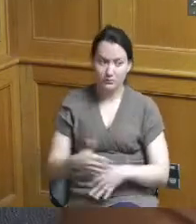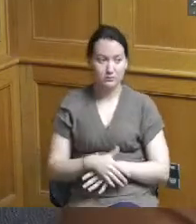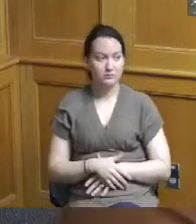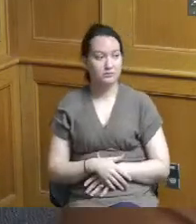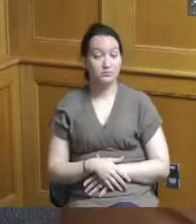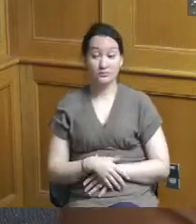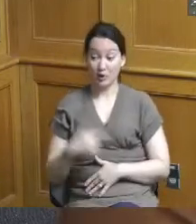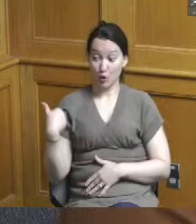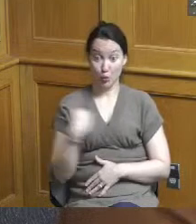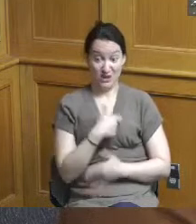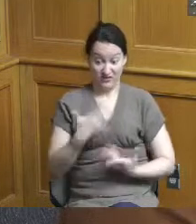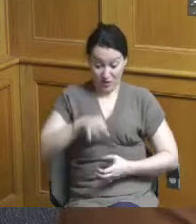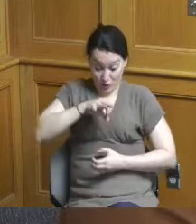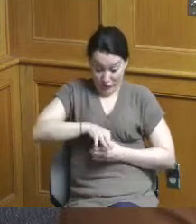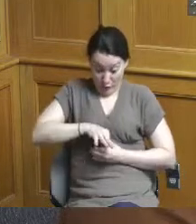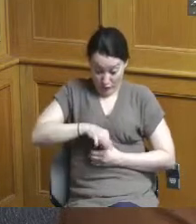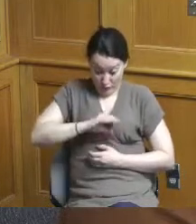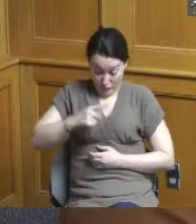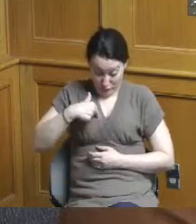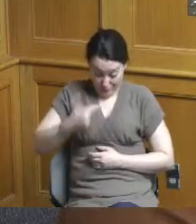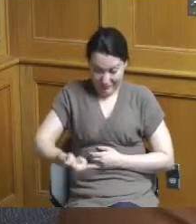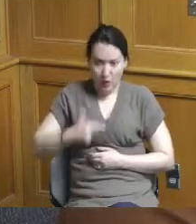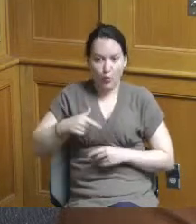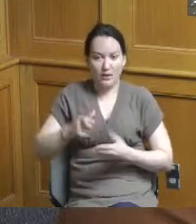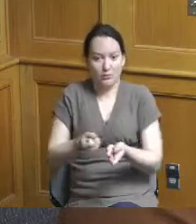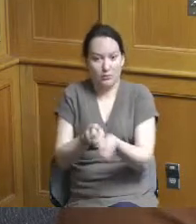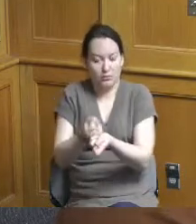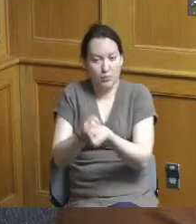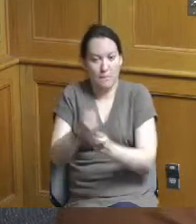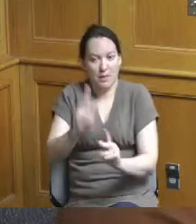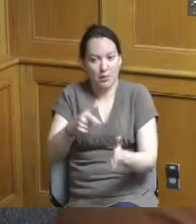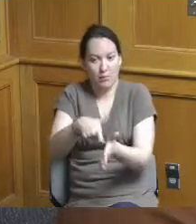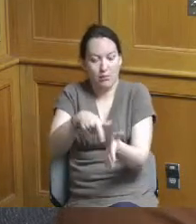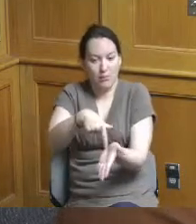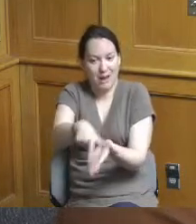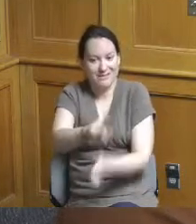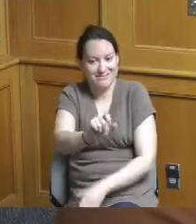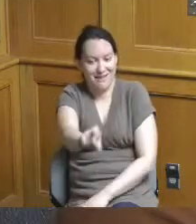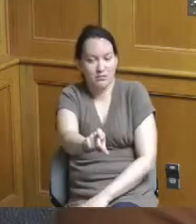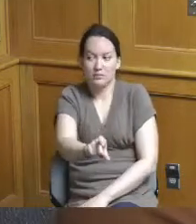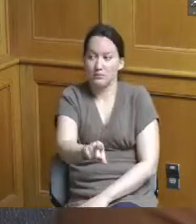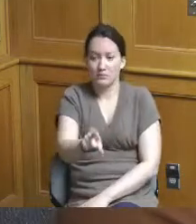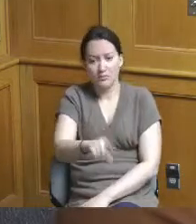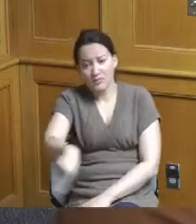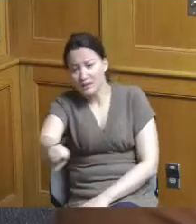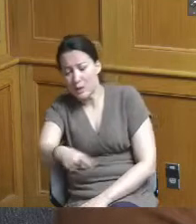elected officials is to the taxpayers and if they were told they were given